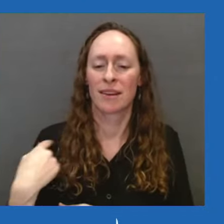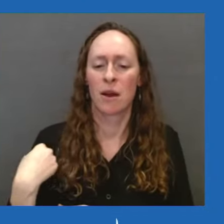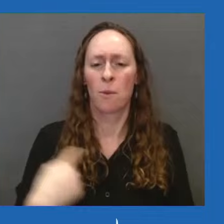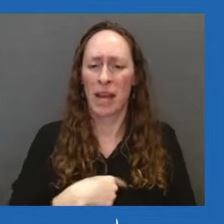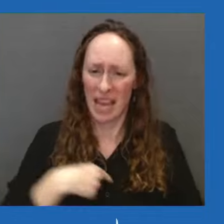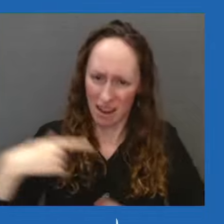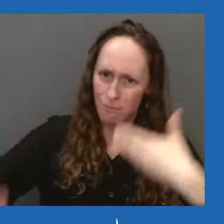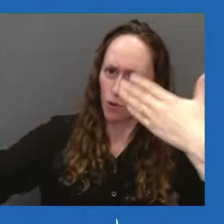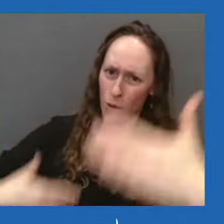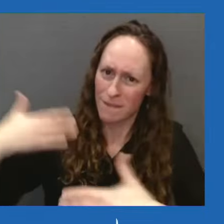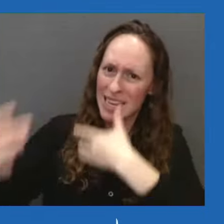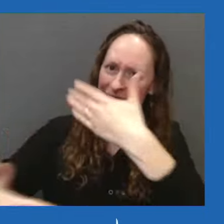Thank you.